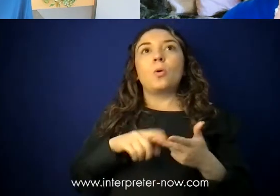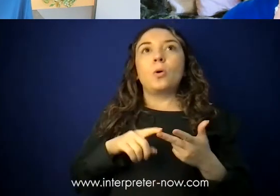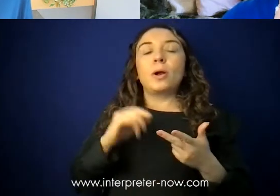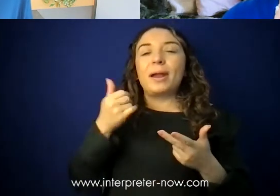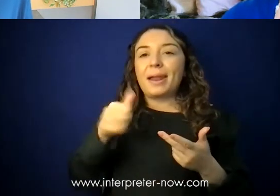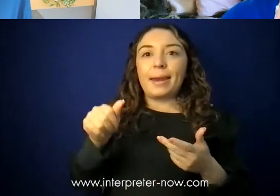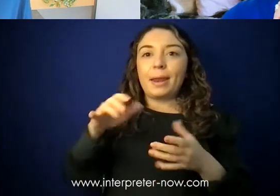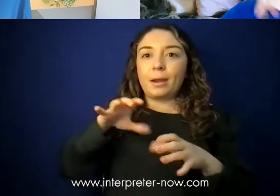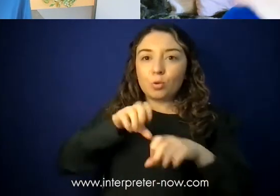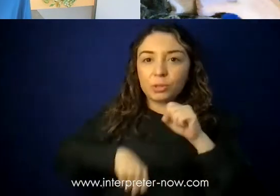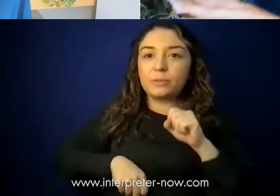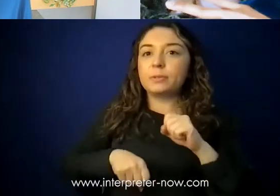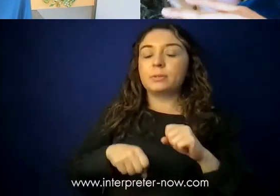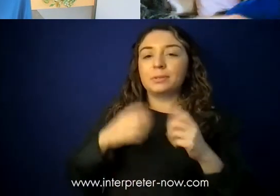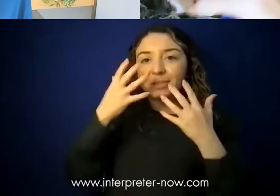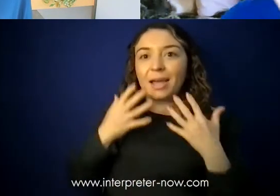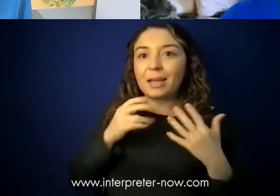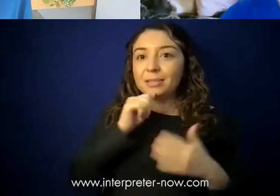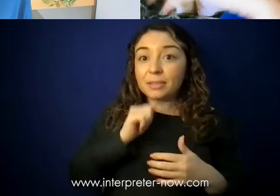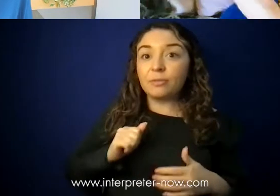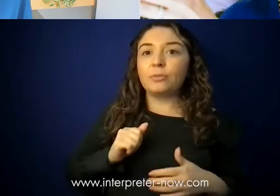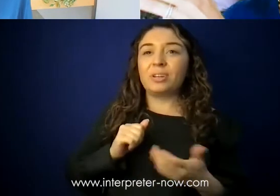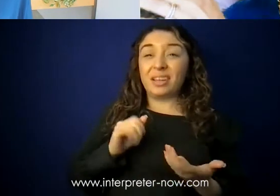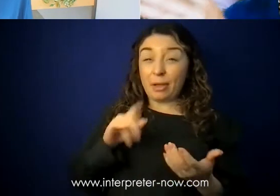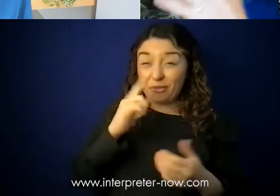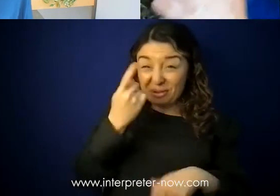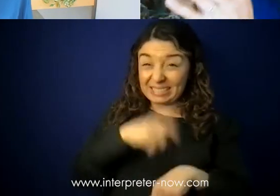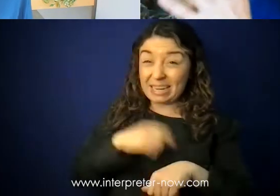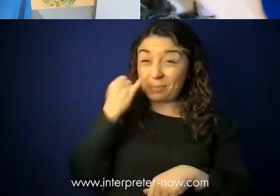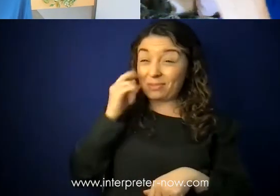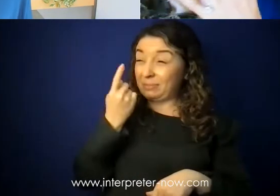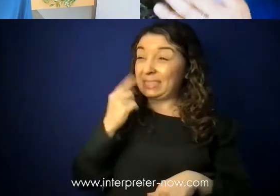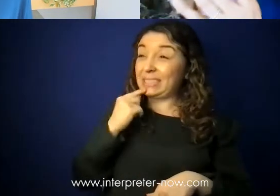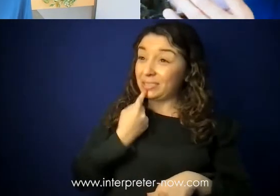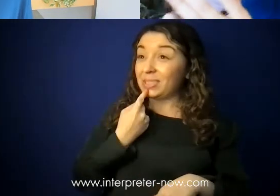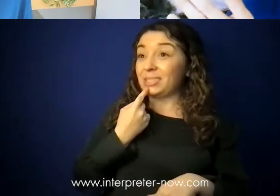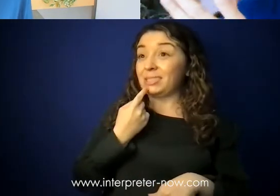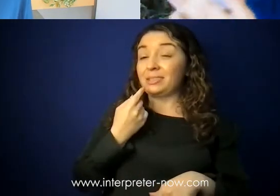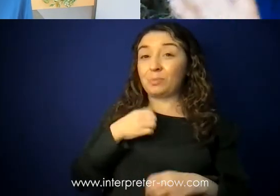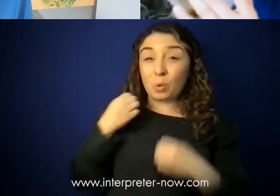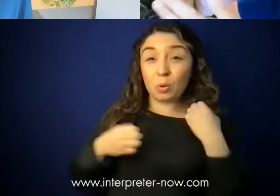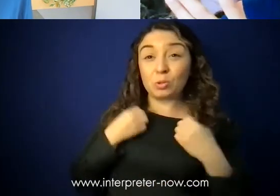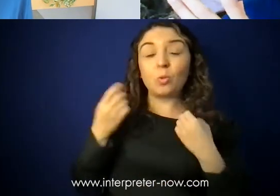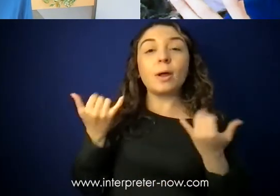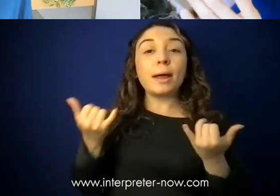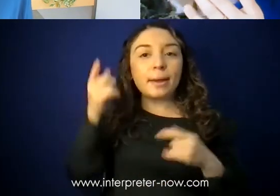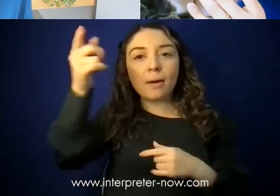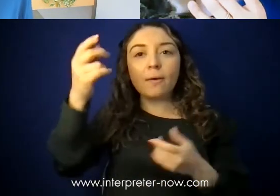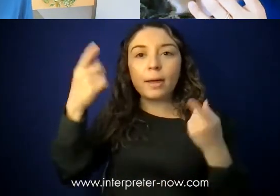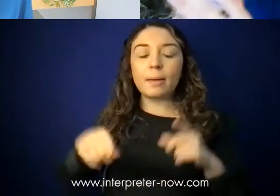for the very first time is this time with what's happening in Ukraine, which is devastating,